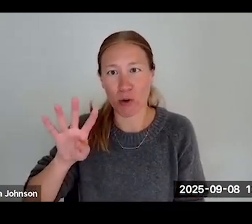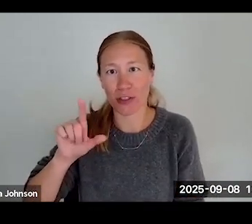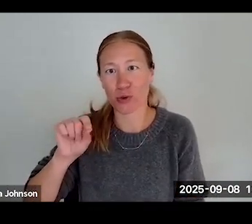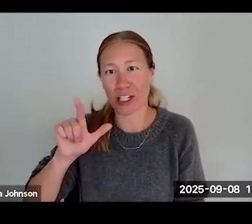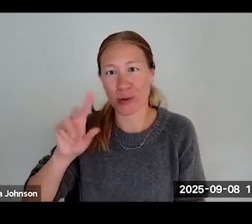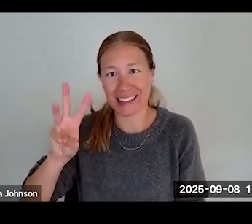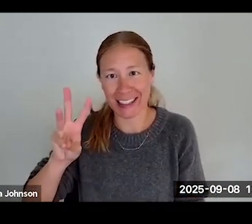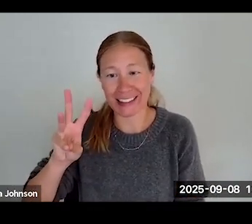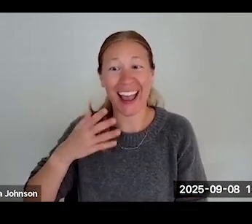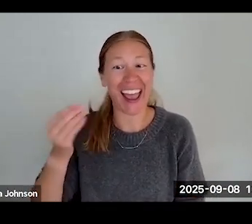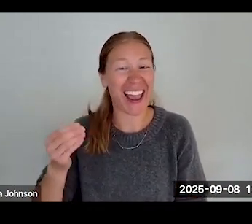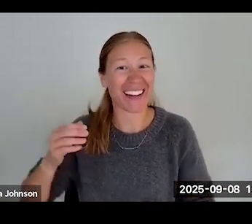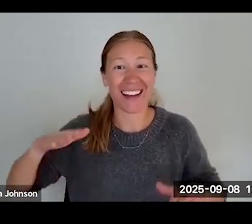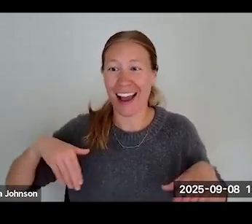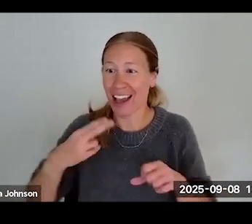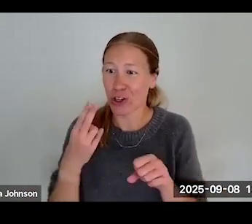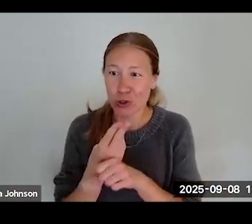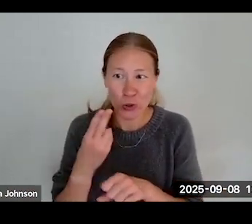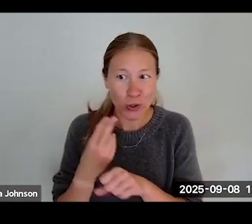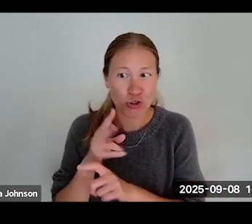and not used to apply for, gain access to,